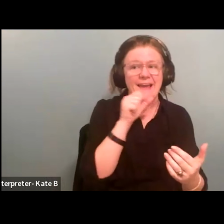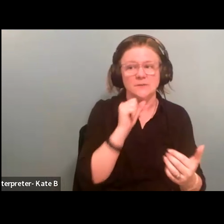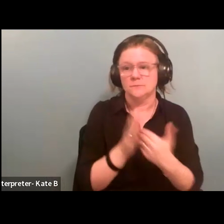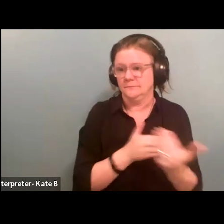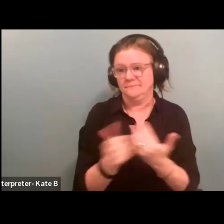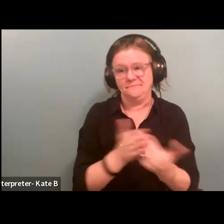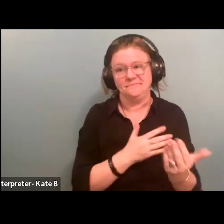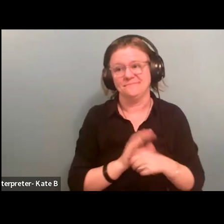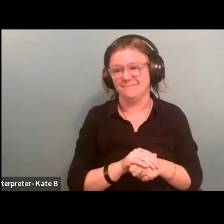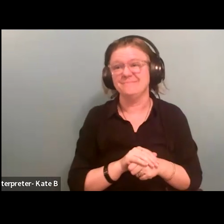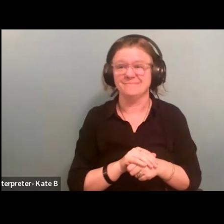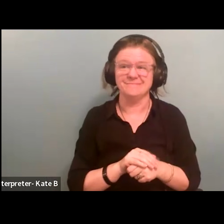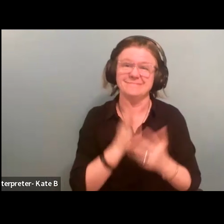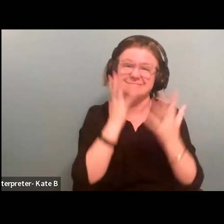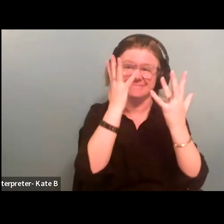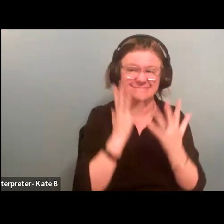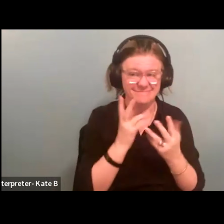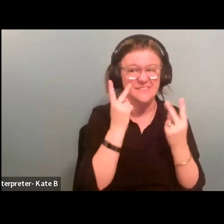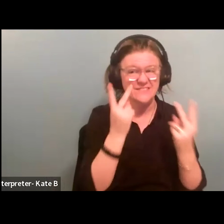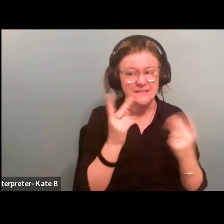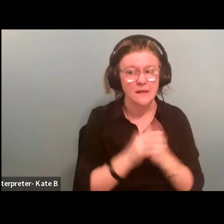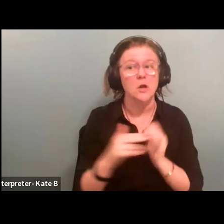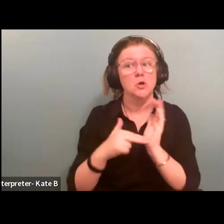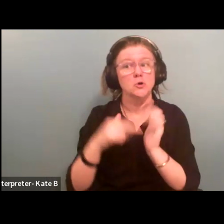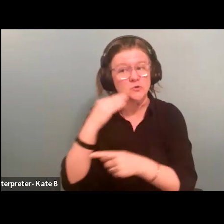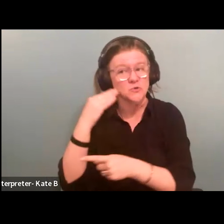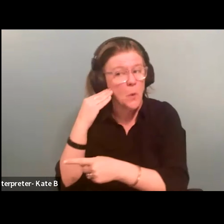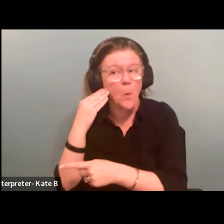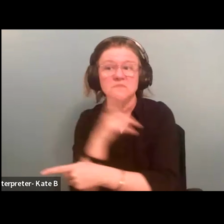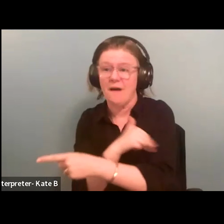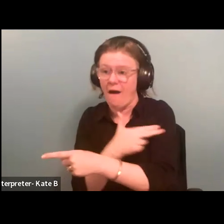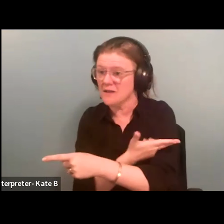Unfortunately, even in facilities and the like, those things happen.